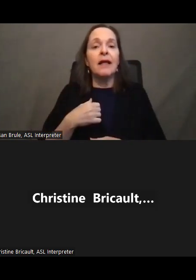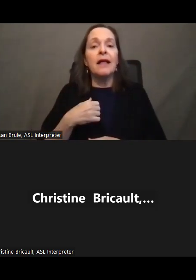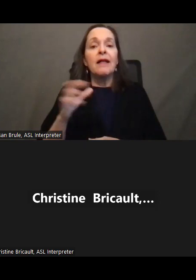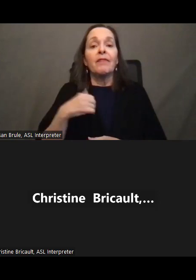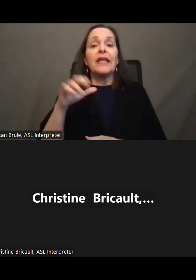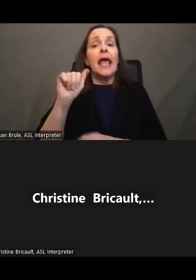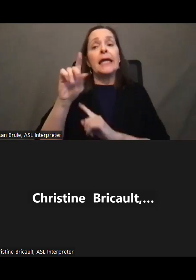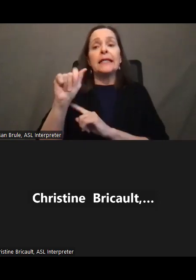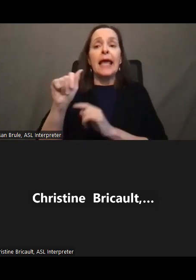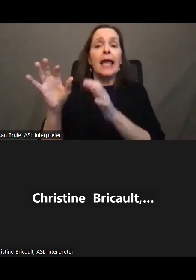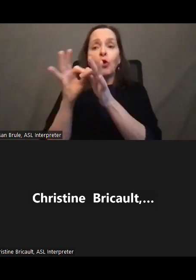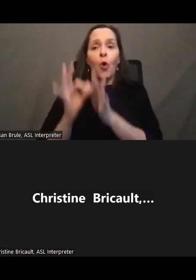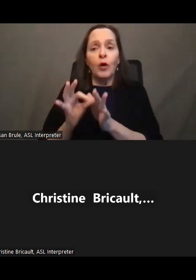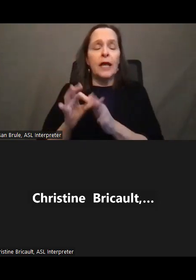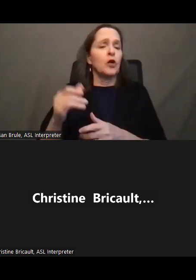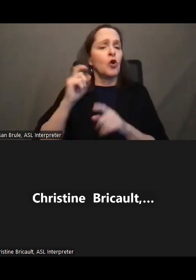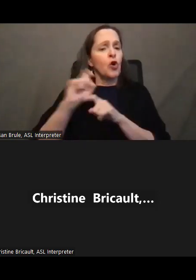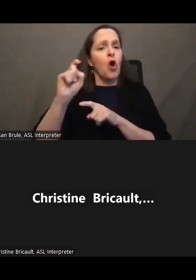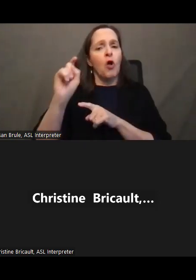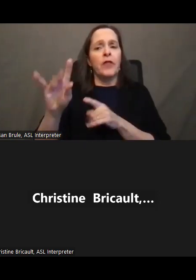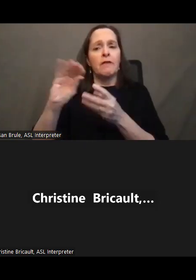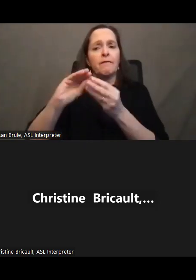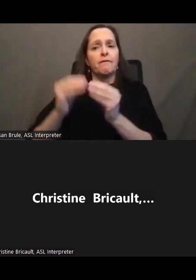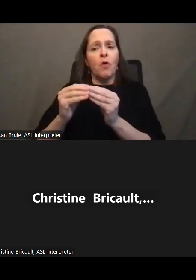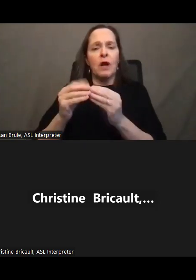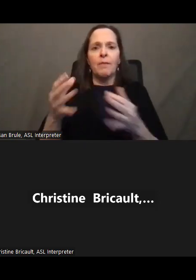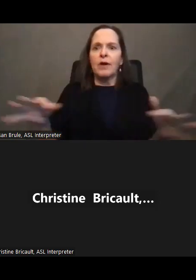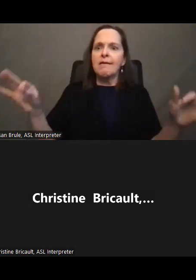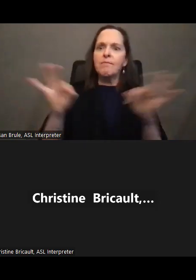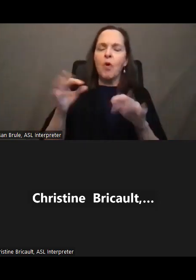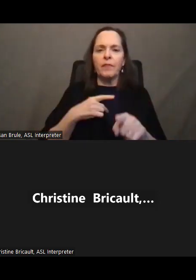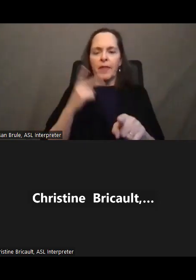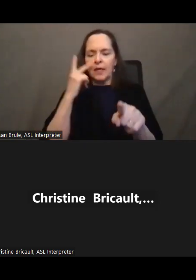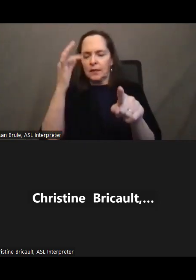because a person with a disability who needs a reasonable accommodation needs